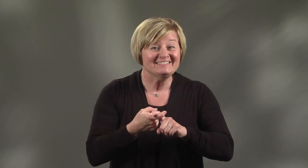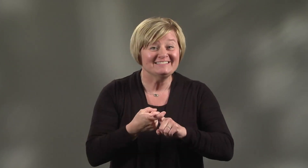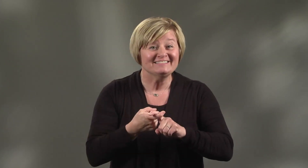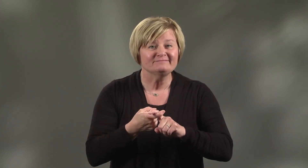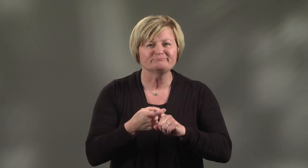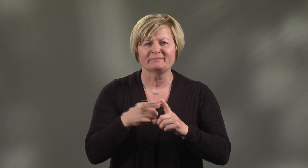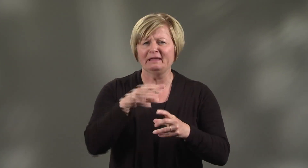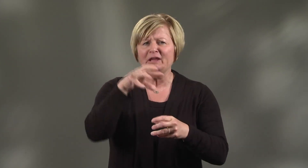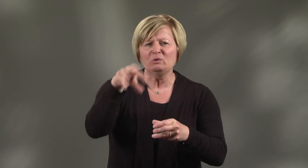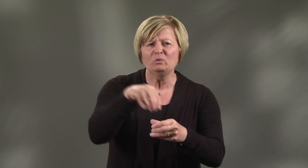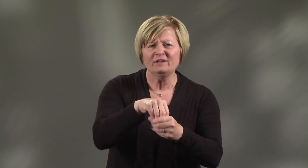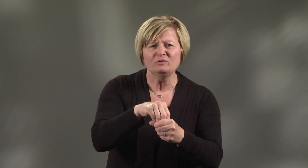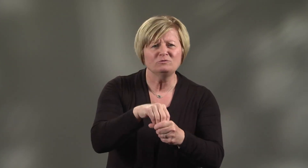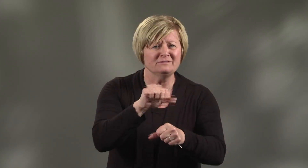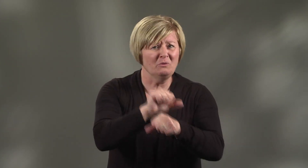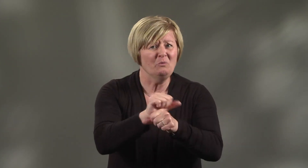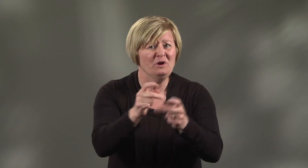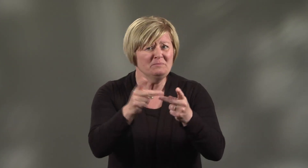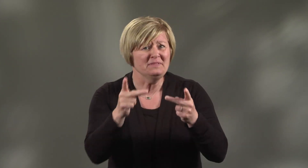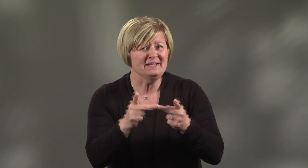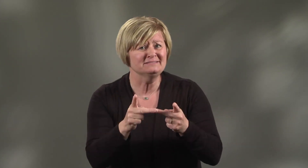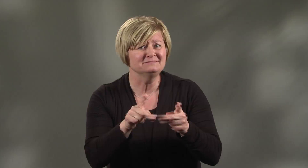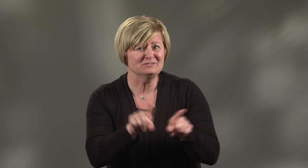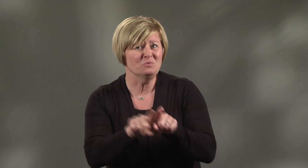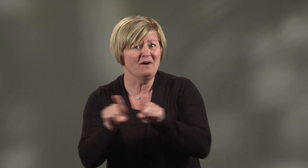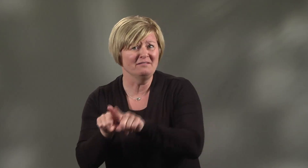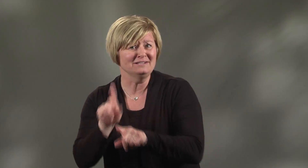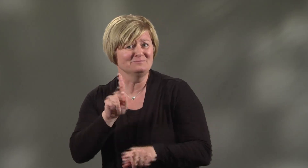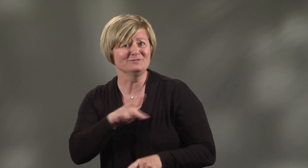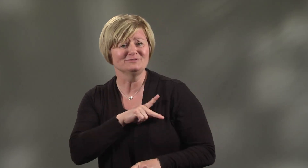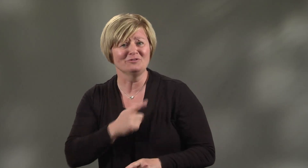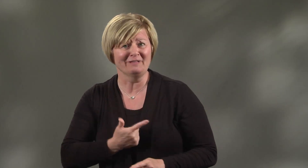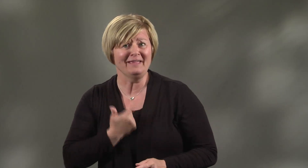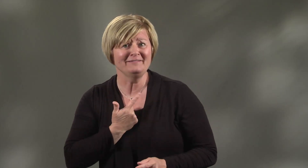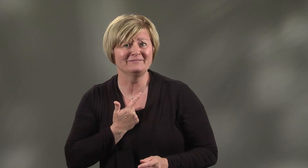including those at the workplace as well as in personal life.